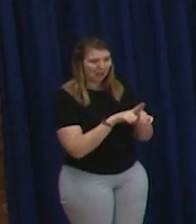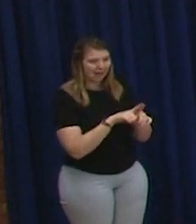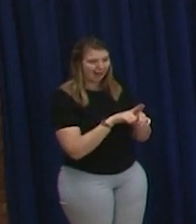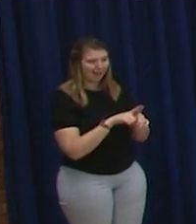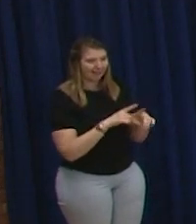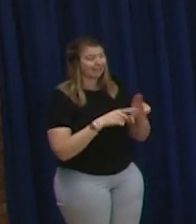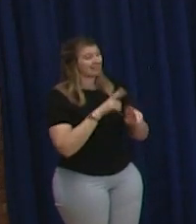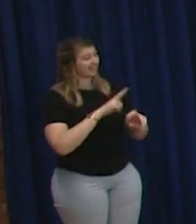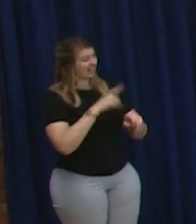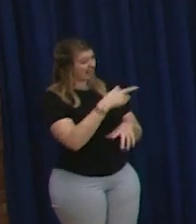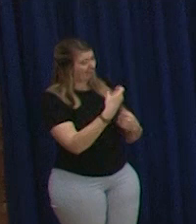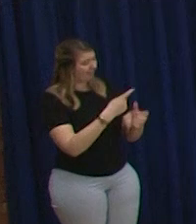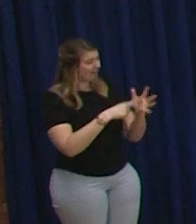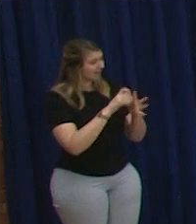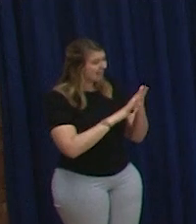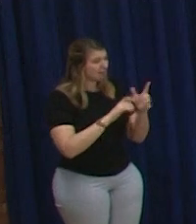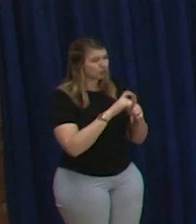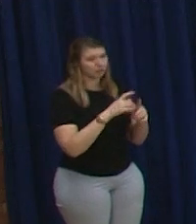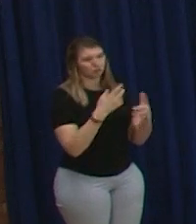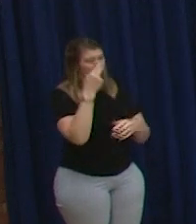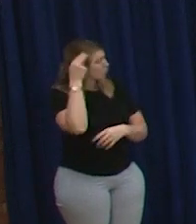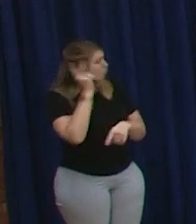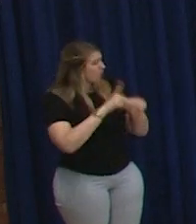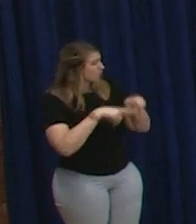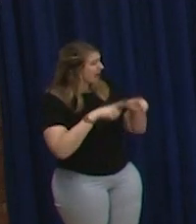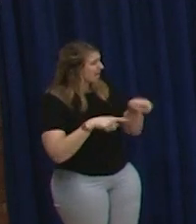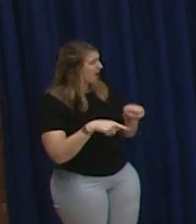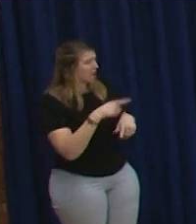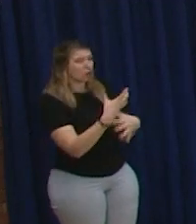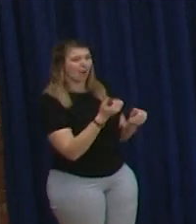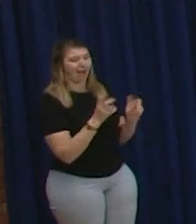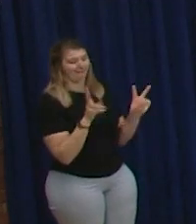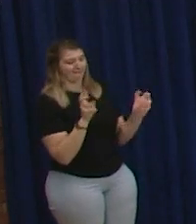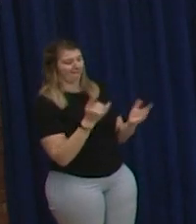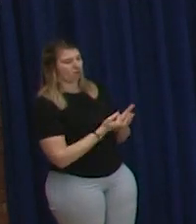ADHD and you have this this cheeky little friend rejection sensitive dysphoria, which means that